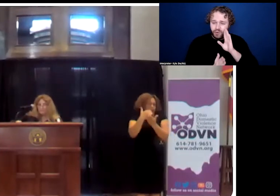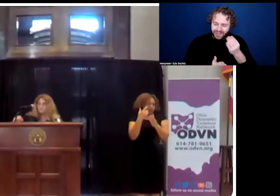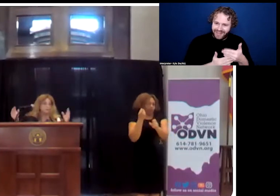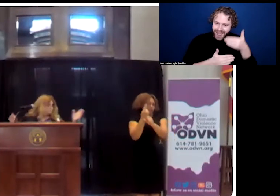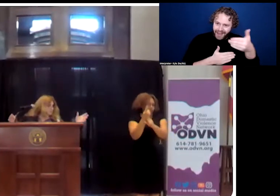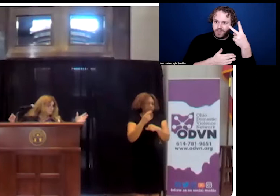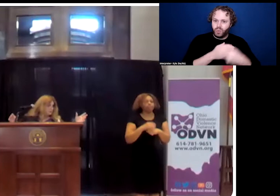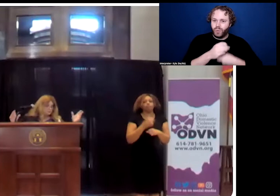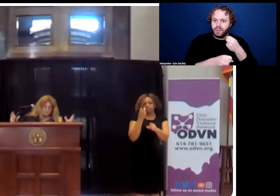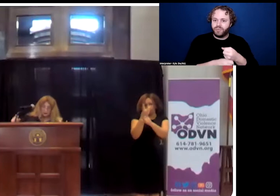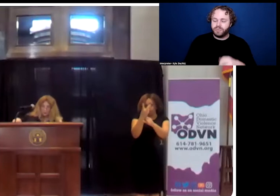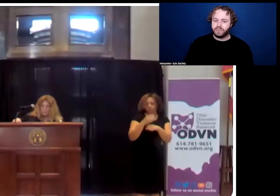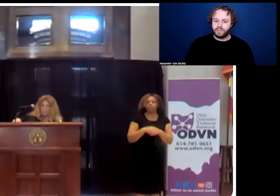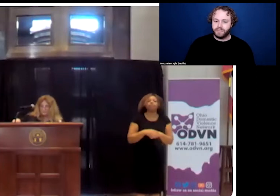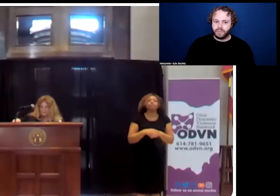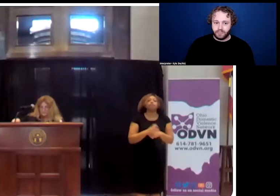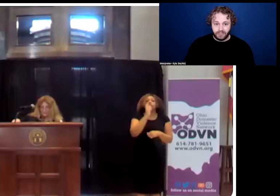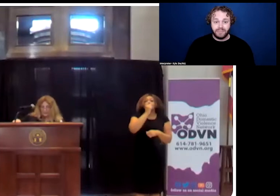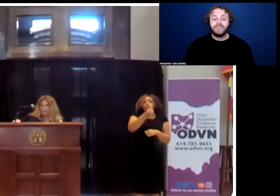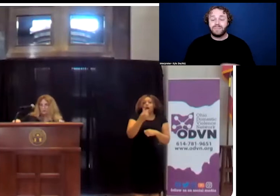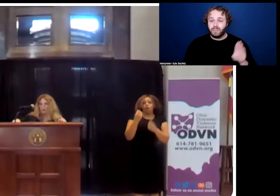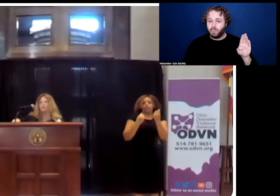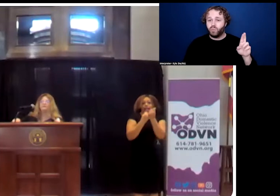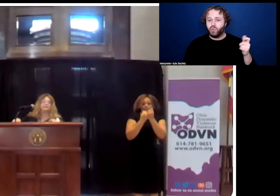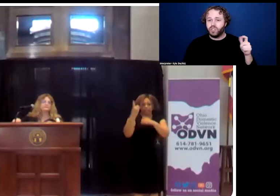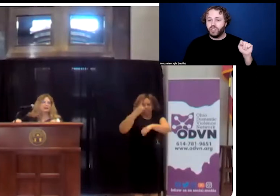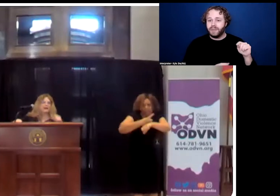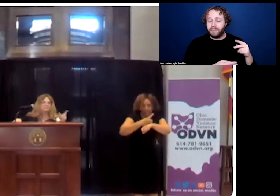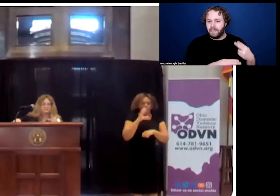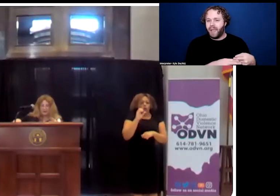So as Bridget mentioned, tomorrow is our advocacy day. ODVN staff and staff